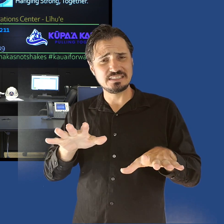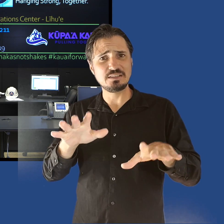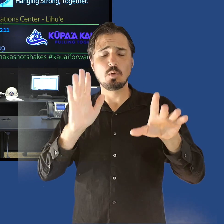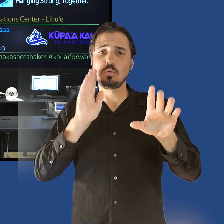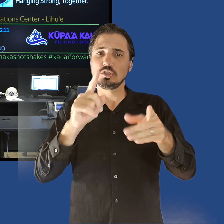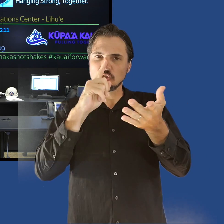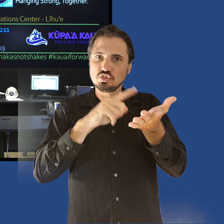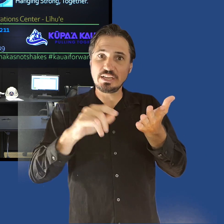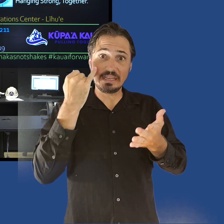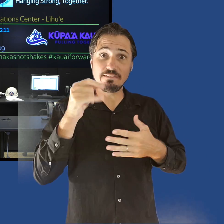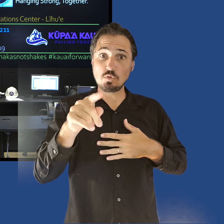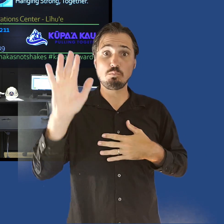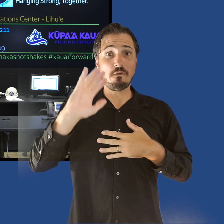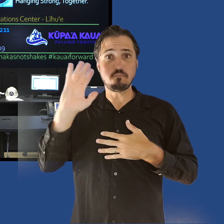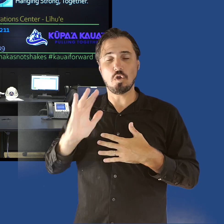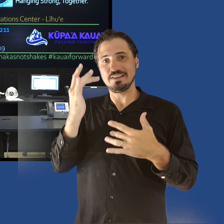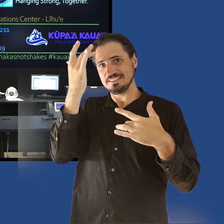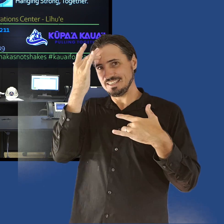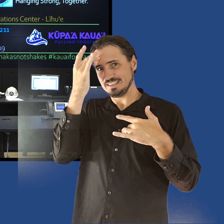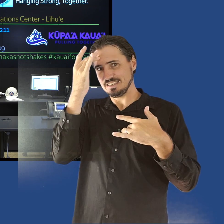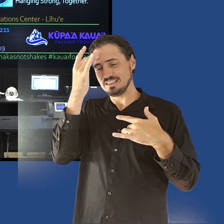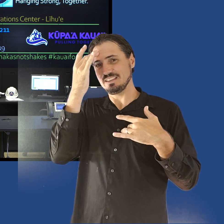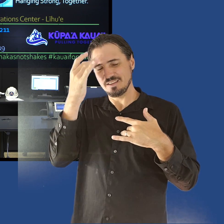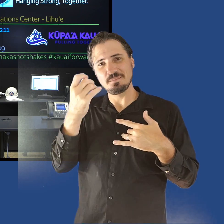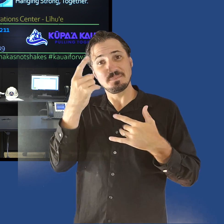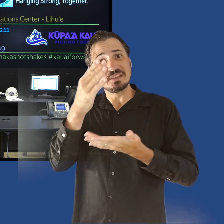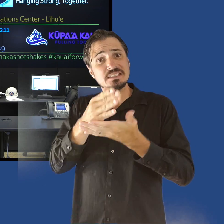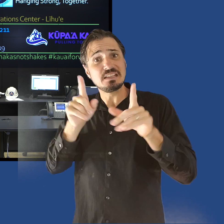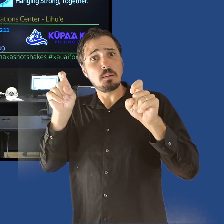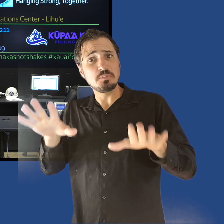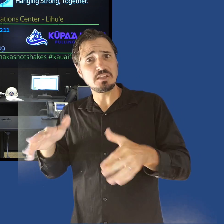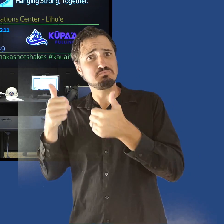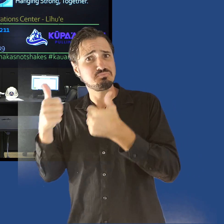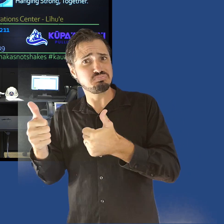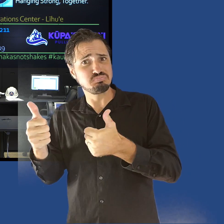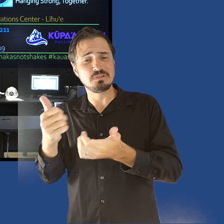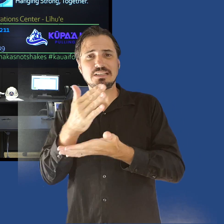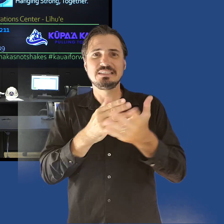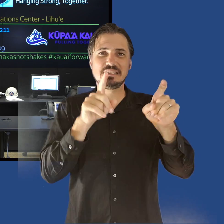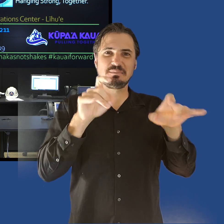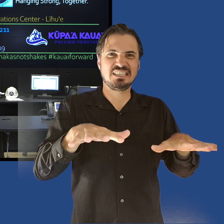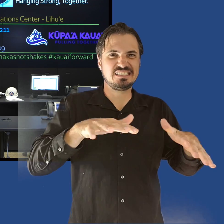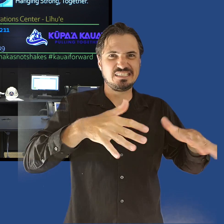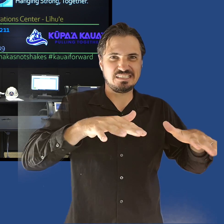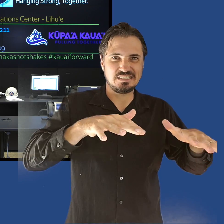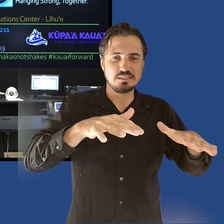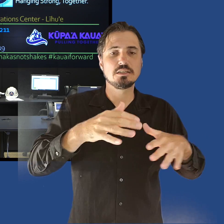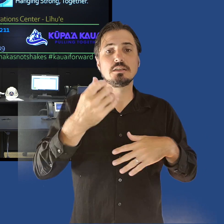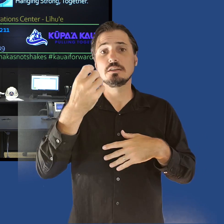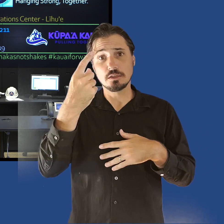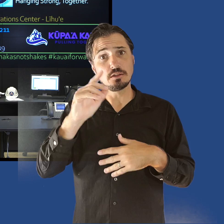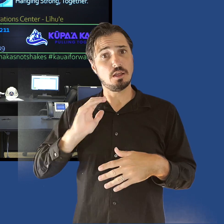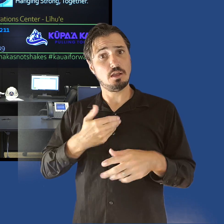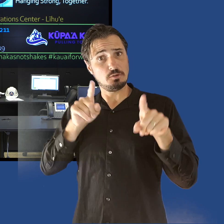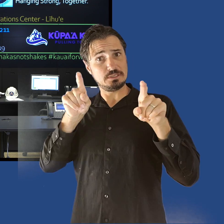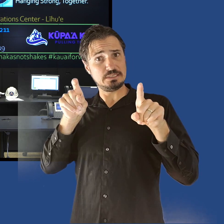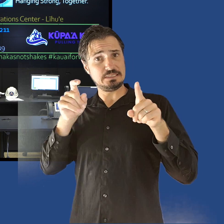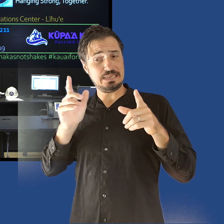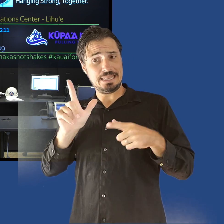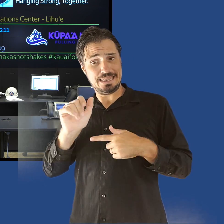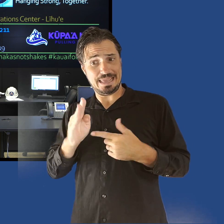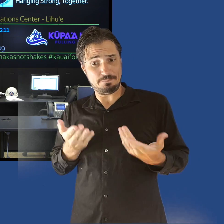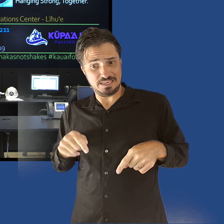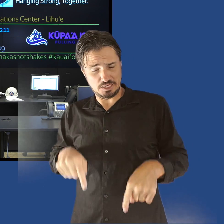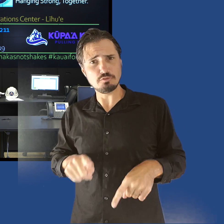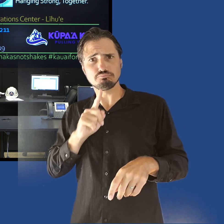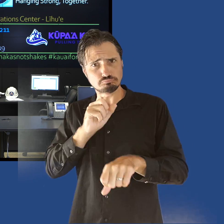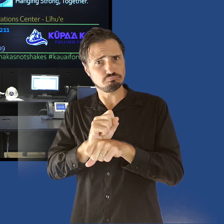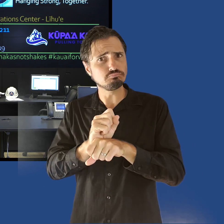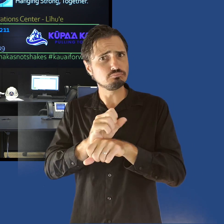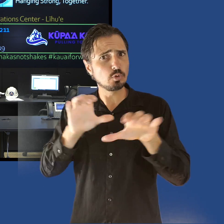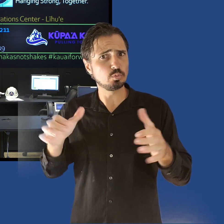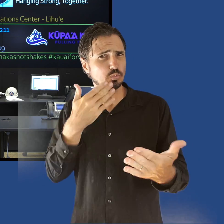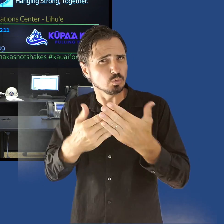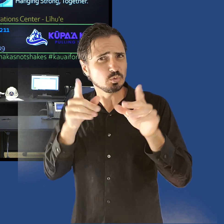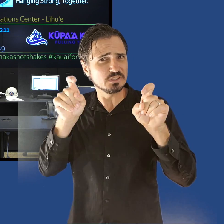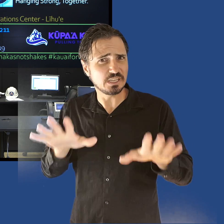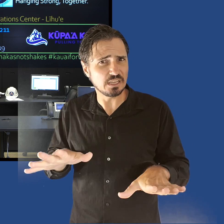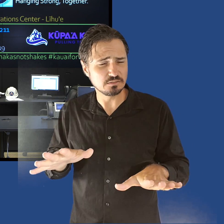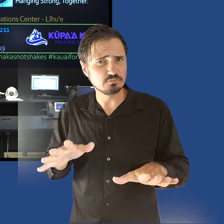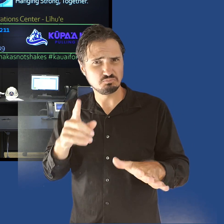Antibody testing varies significantly in its accuracy. Fortunately, our established labs are conducting very accurate testing.